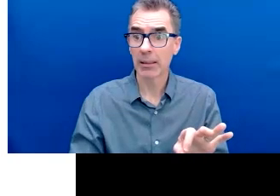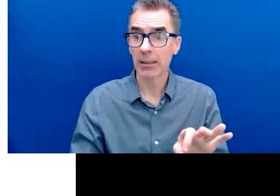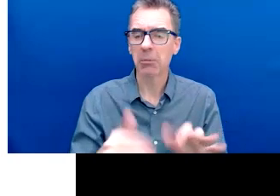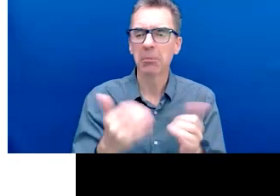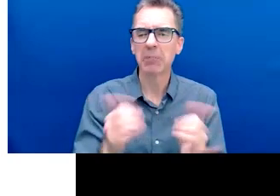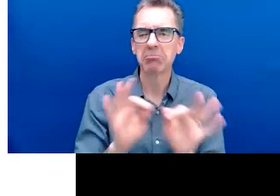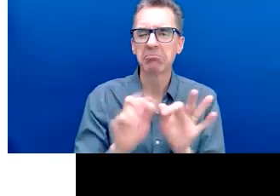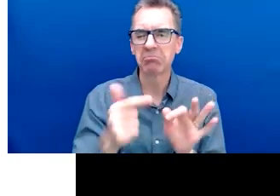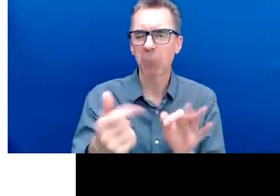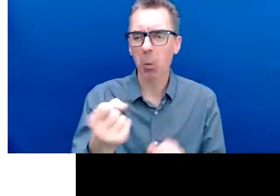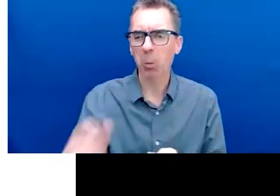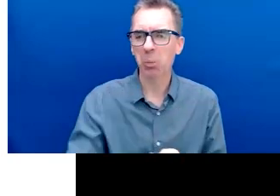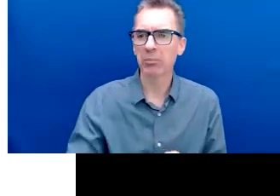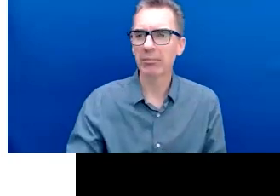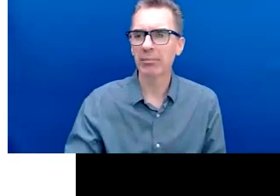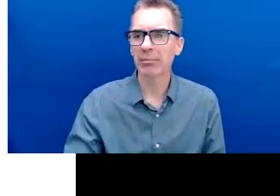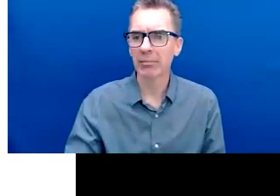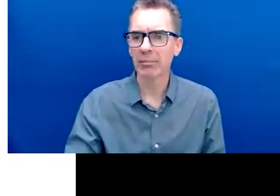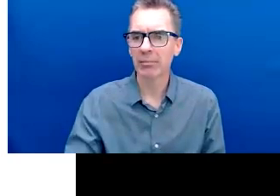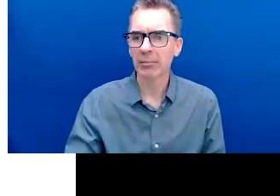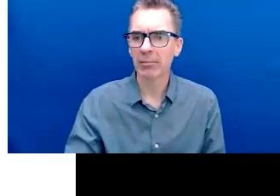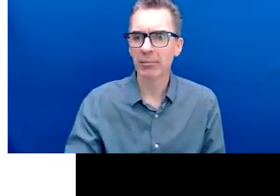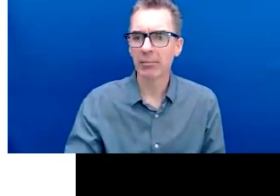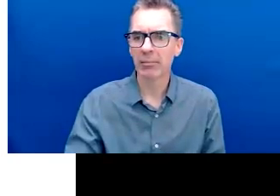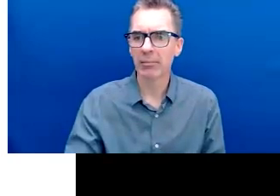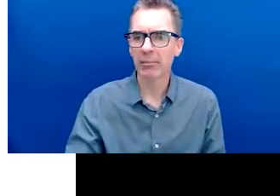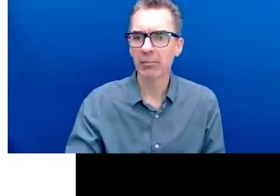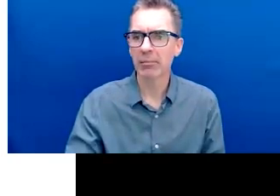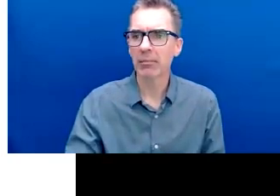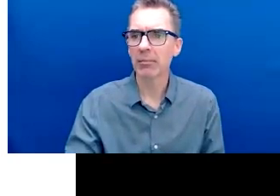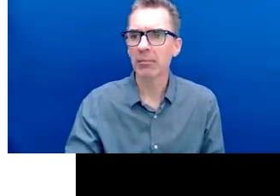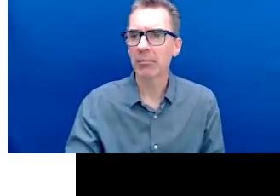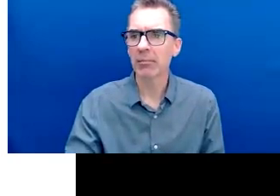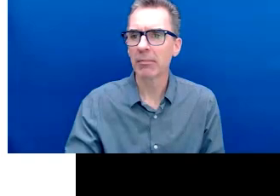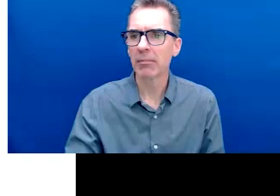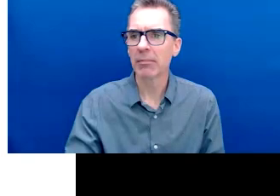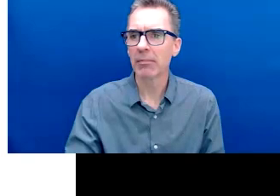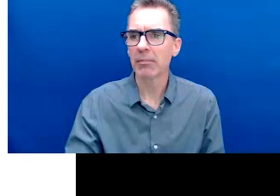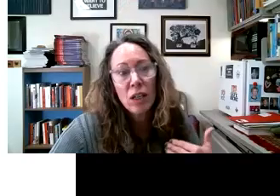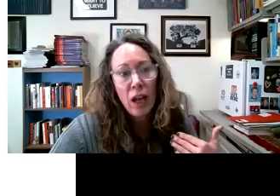or your program is interested in being funded for